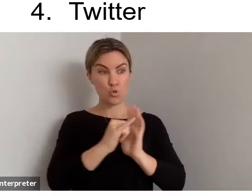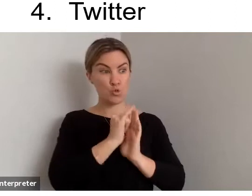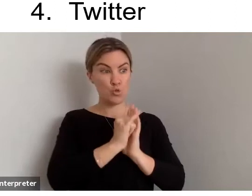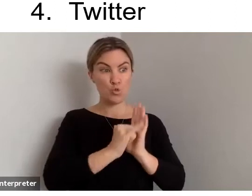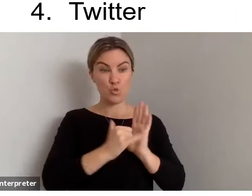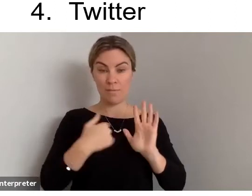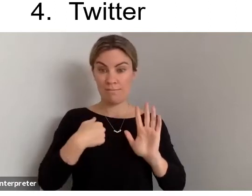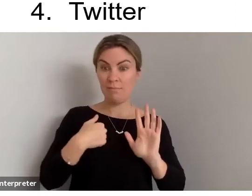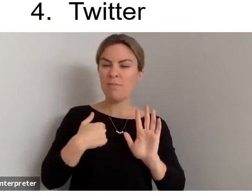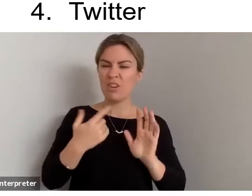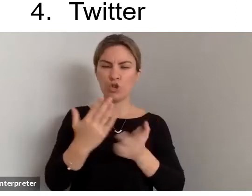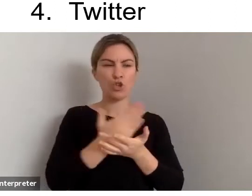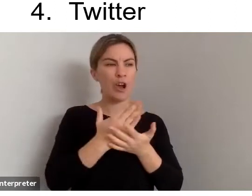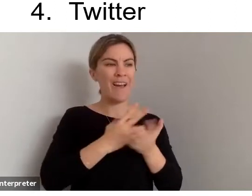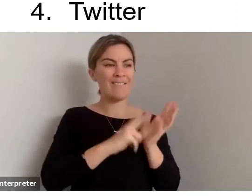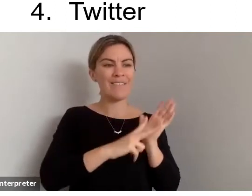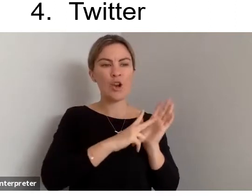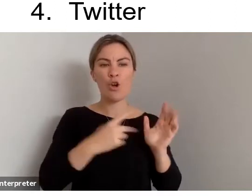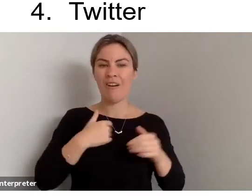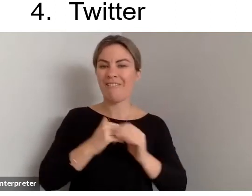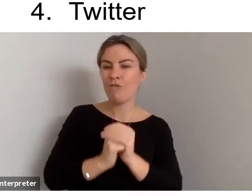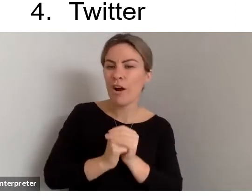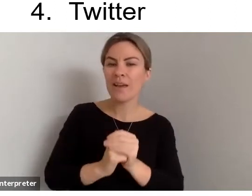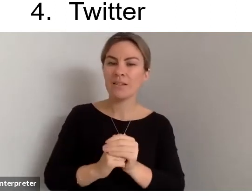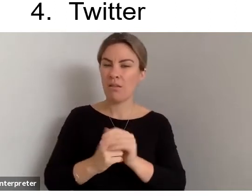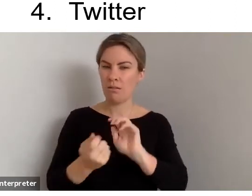with friends to polished videography.